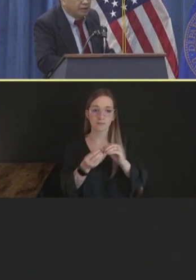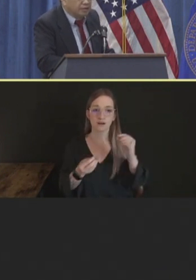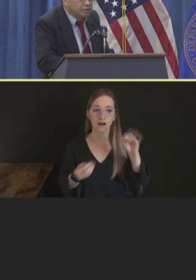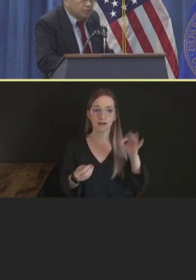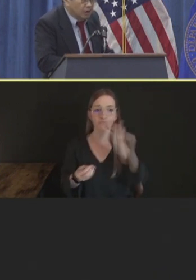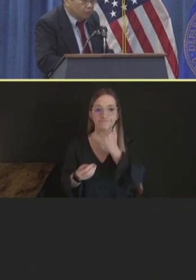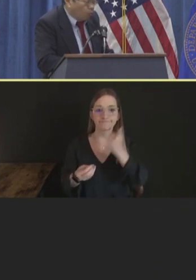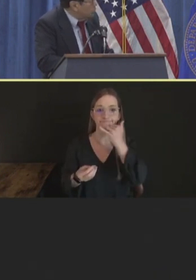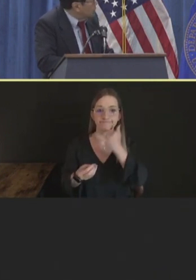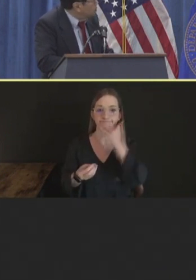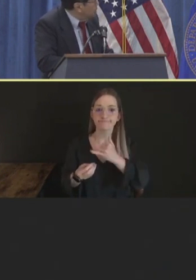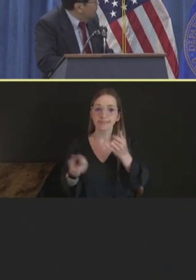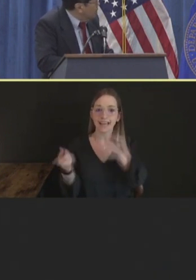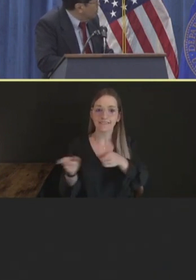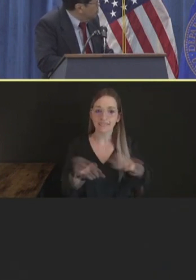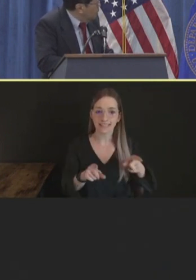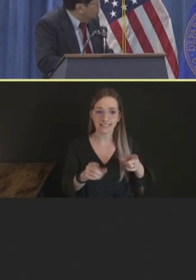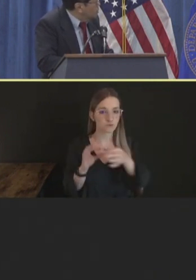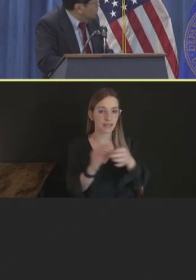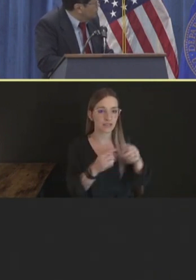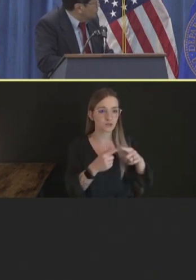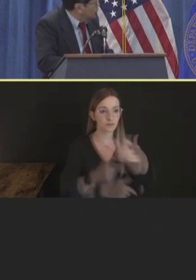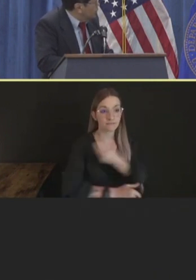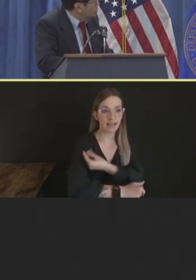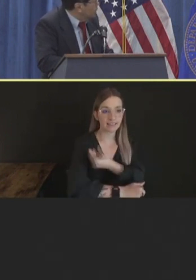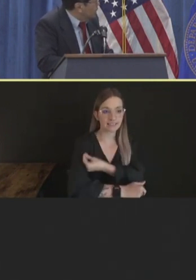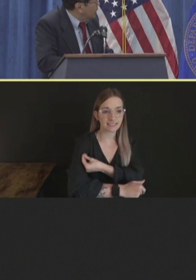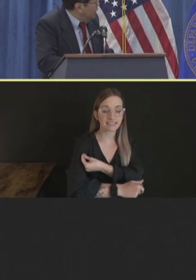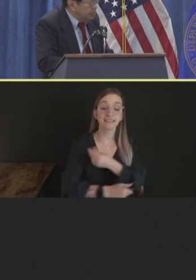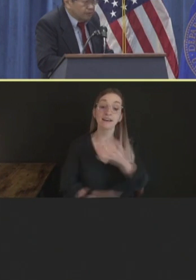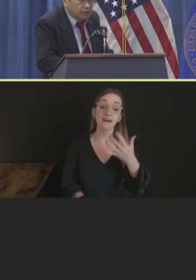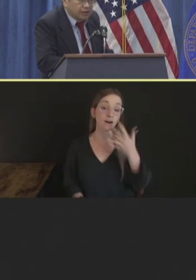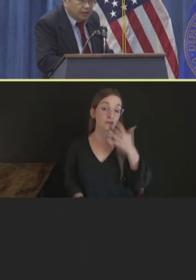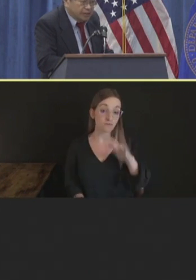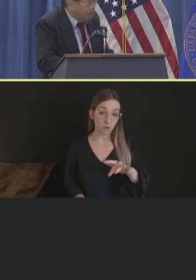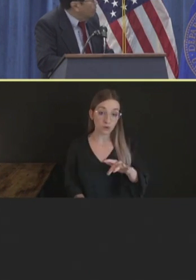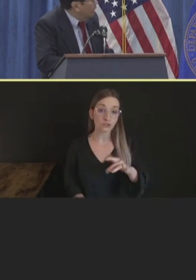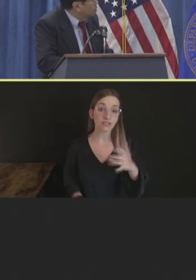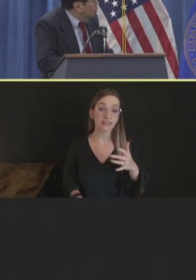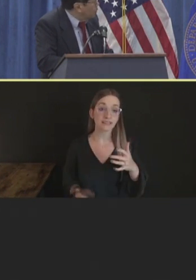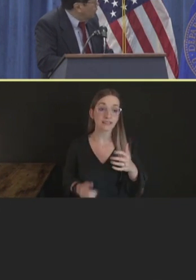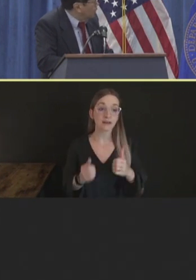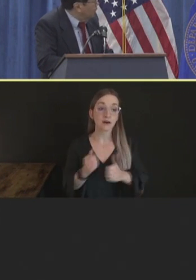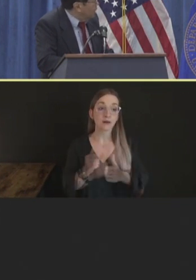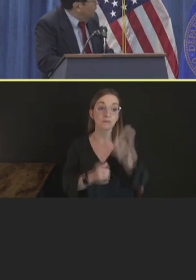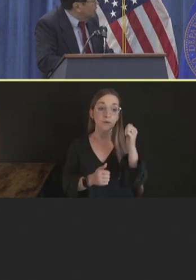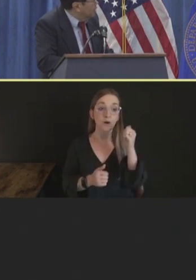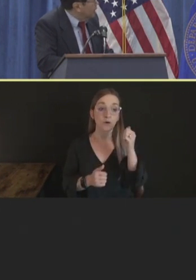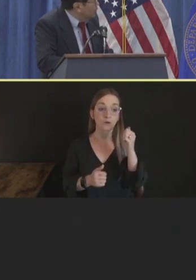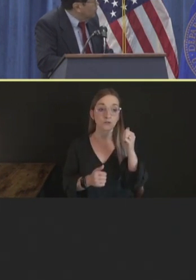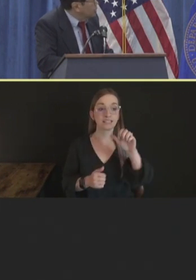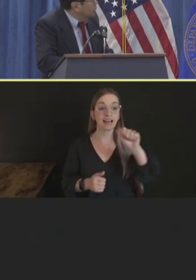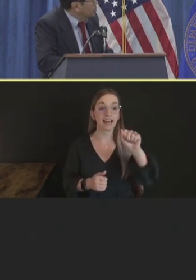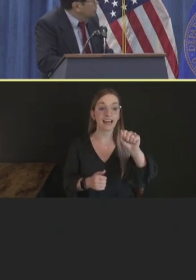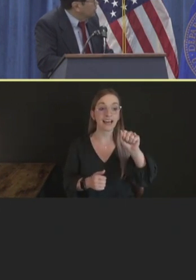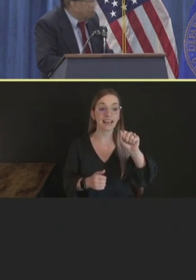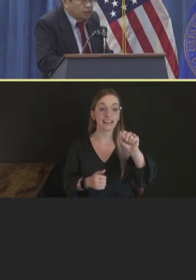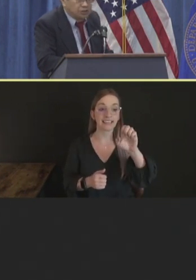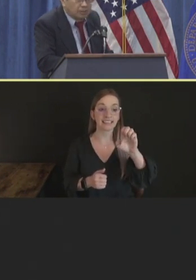And fortunately, most serious AEFIs are rare and they are easily missed unless some kind